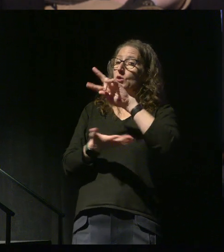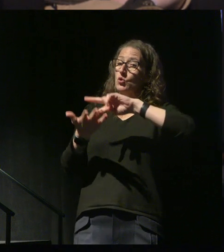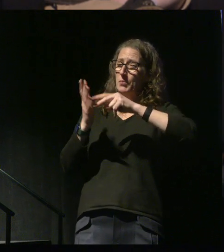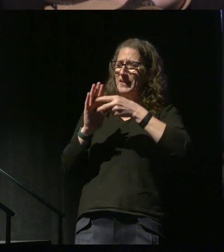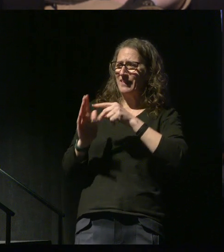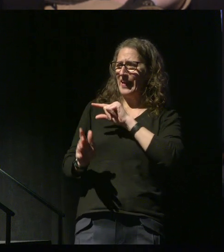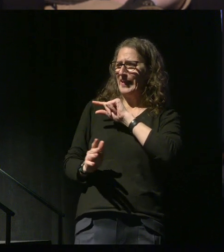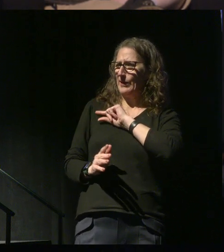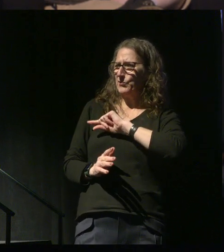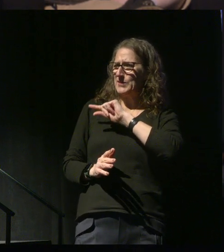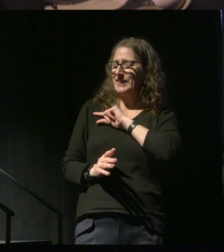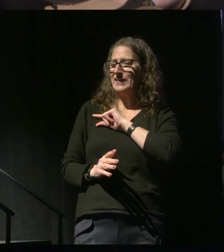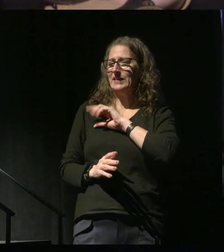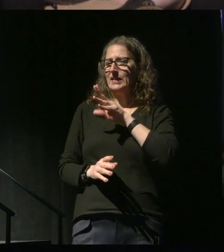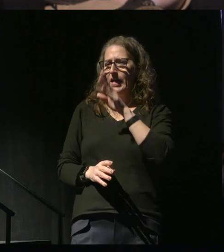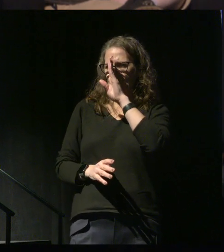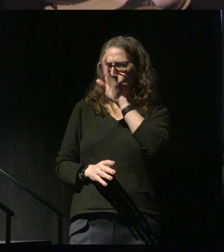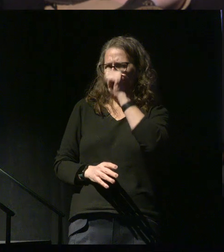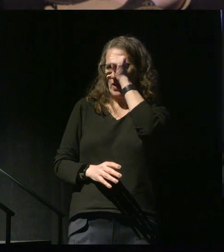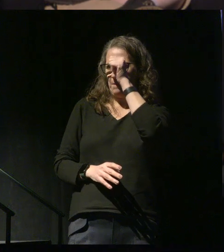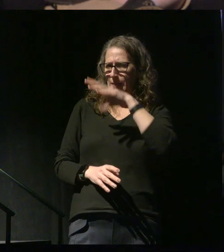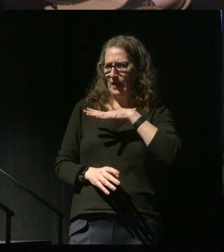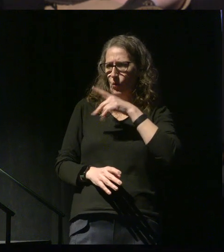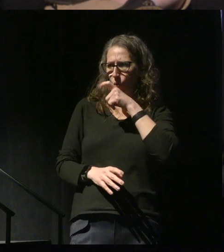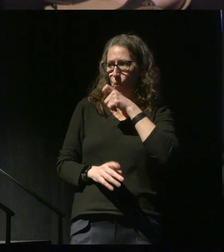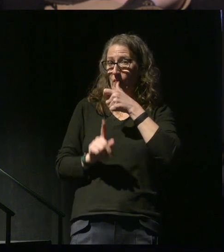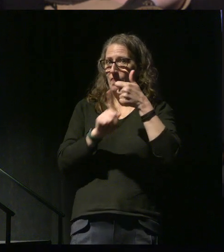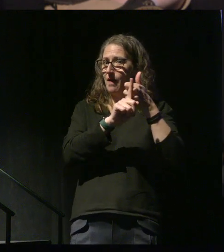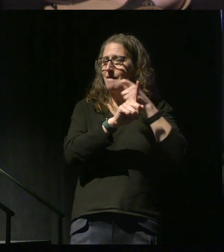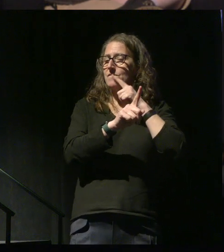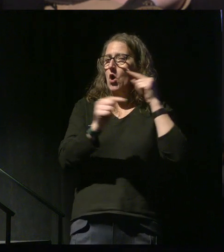Like straight men who have harmed trans women in some way?